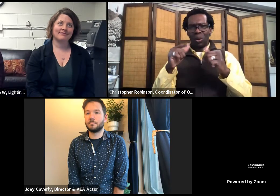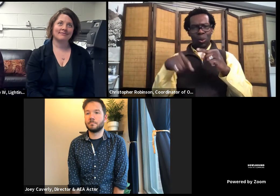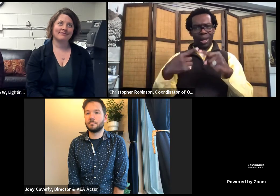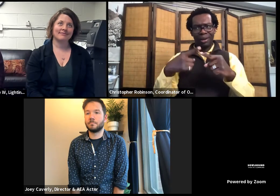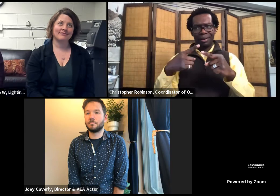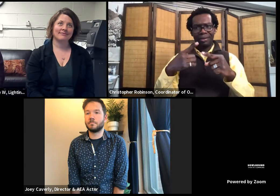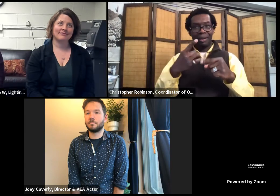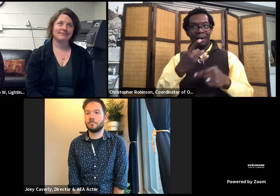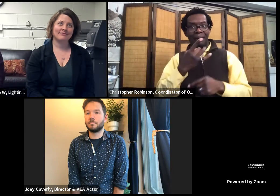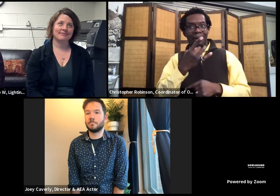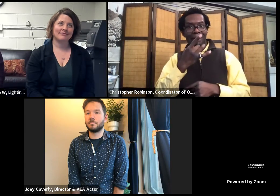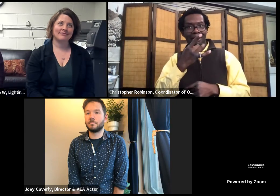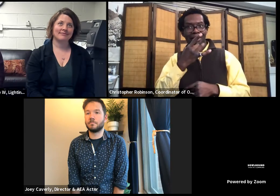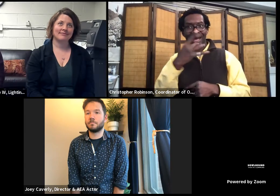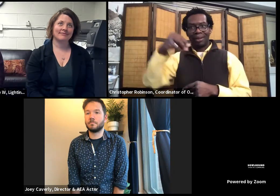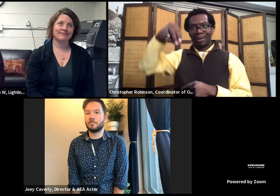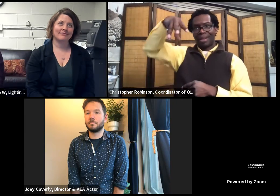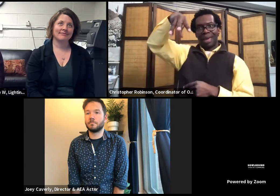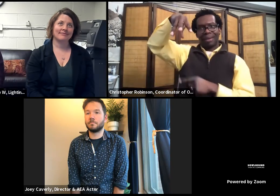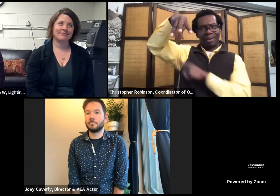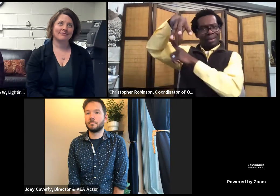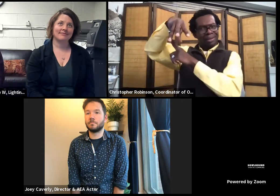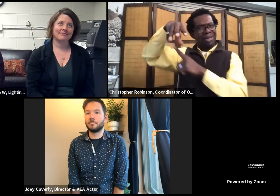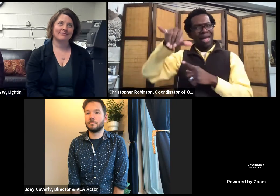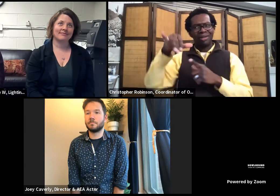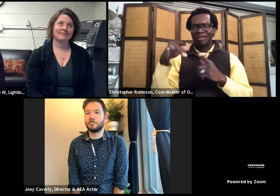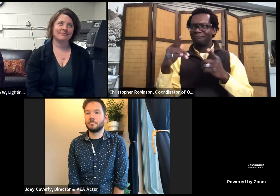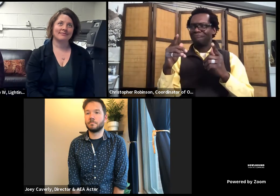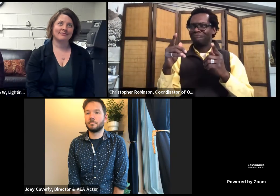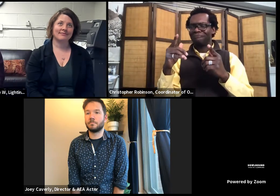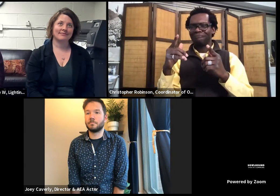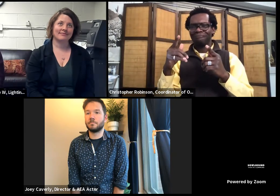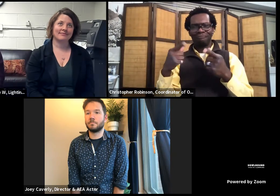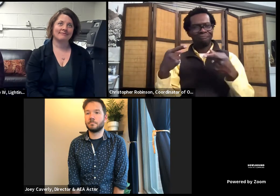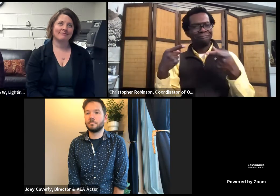that process of hitting those light cues when the light